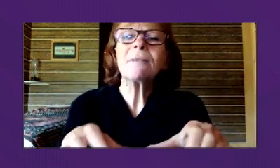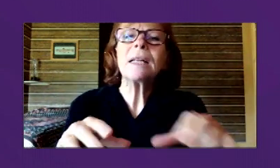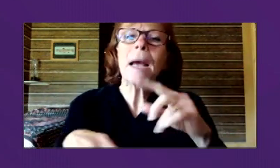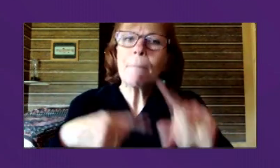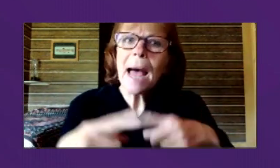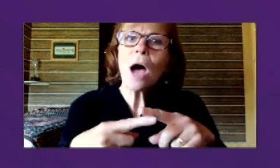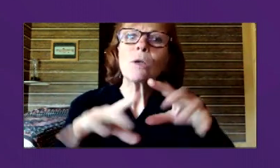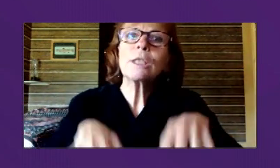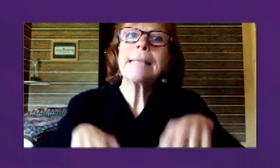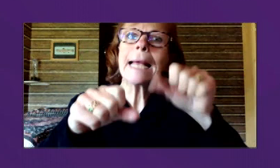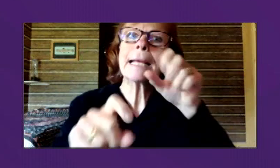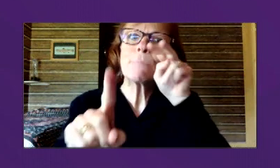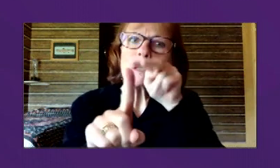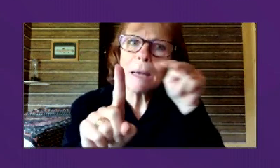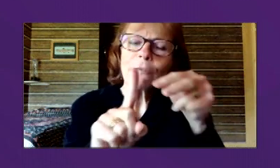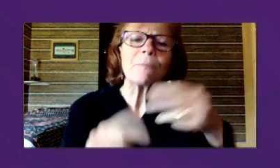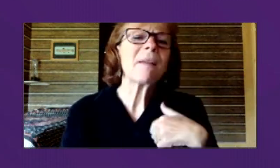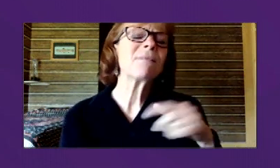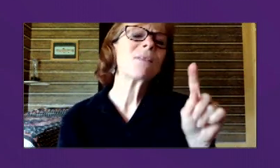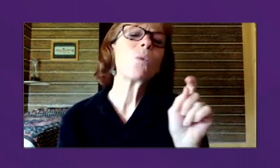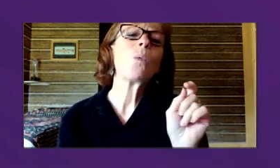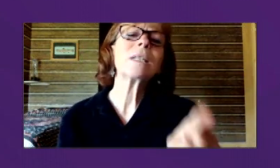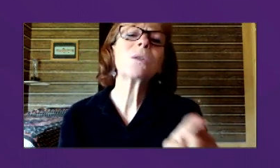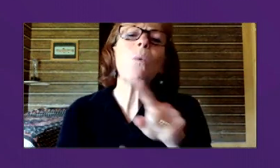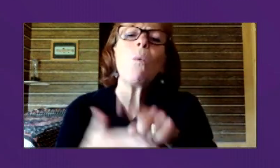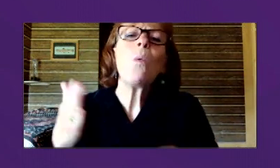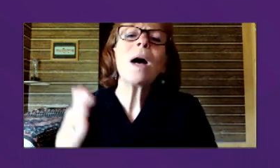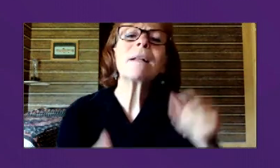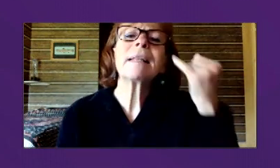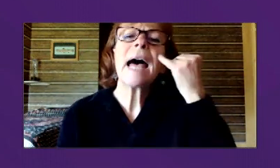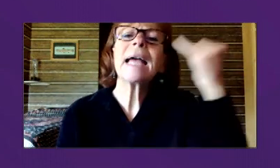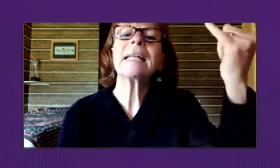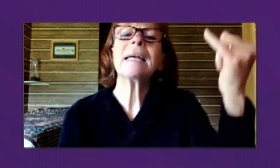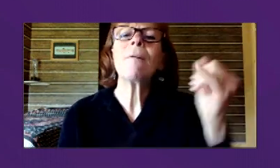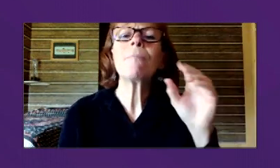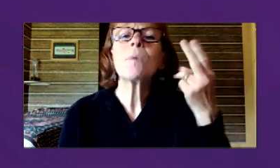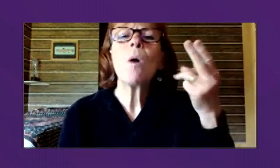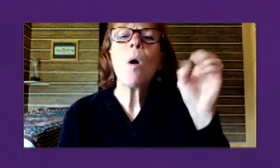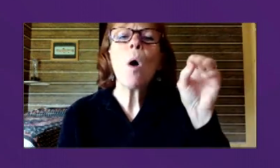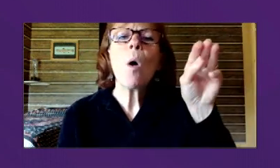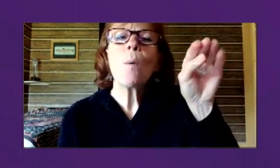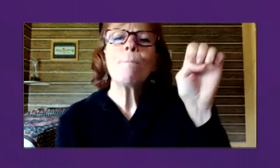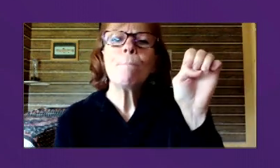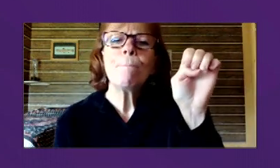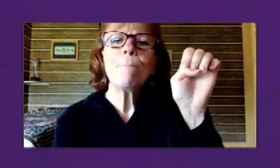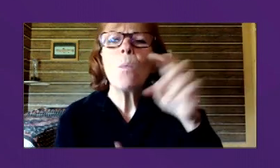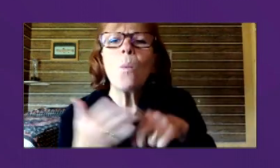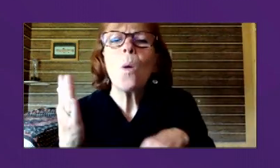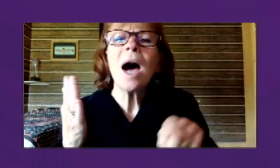like to ask you the question of what does the idea of home mean to you? So we're gonna post